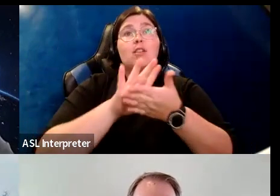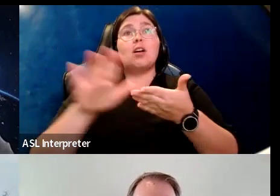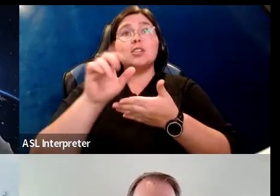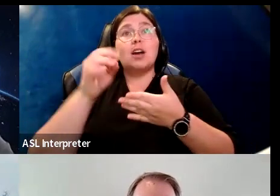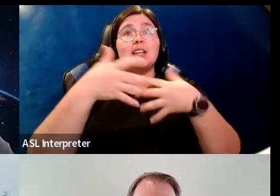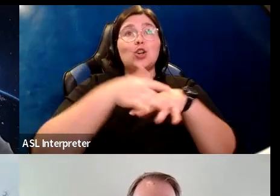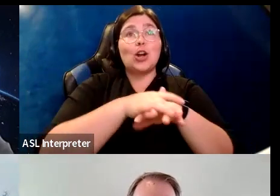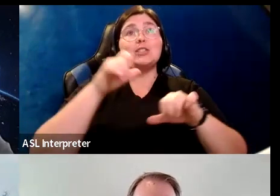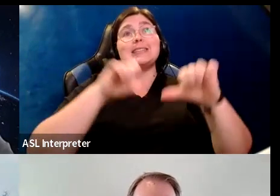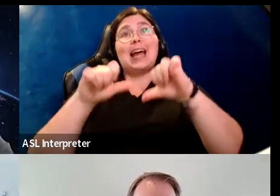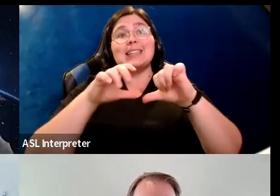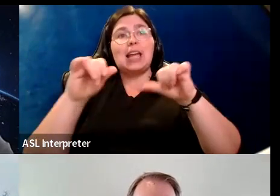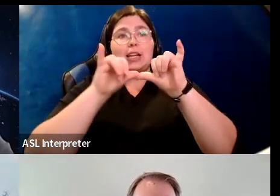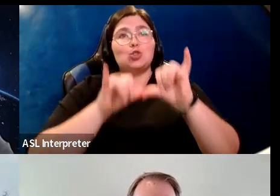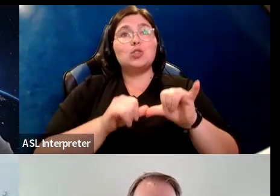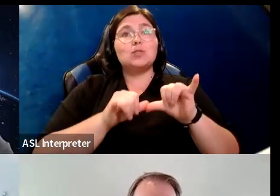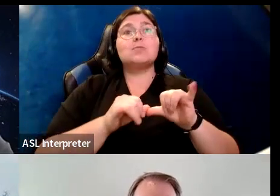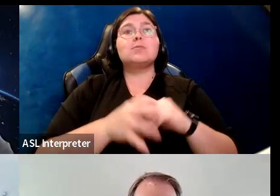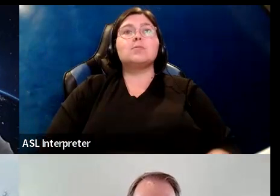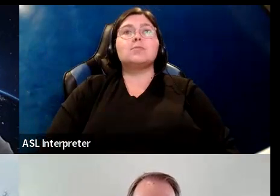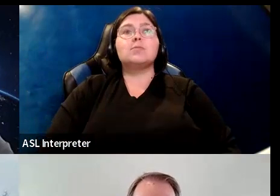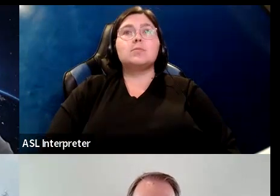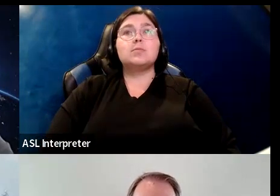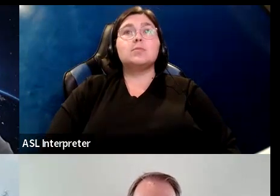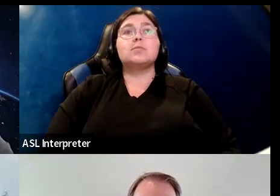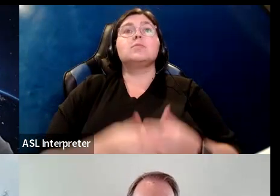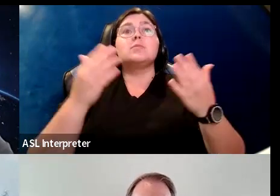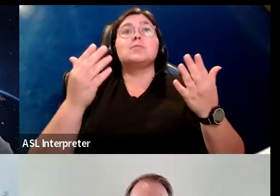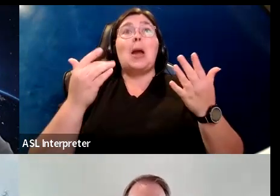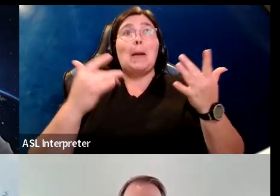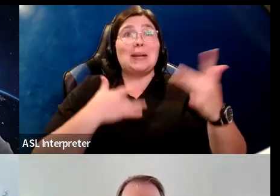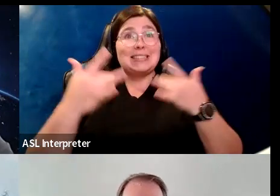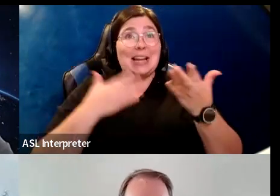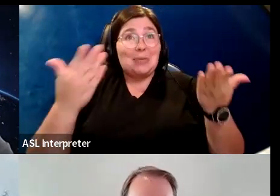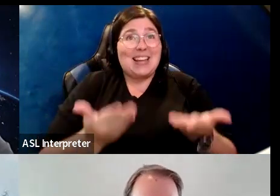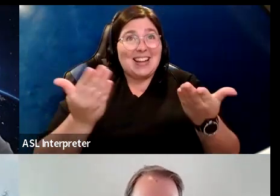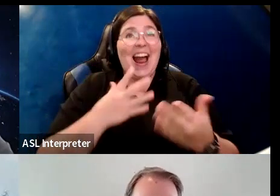and Engineering. I'm here today-- I'm excited to be here, and I'm looking forward